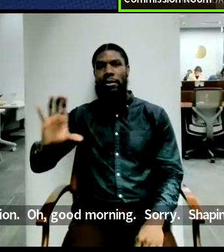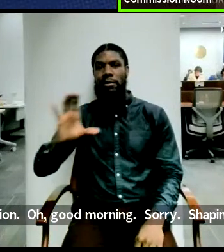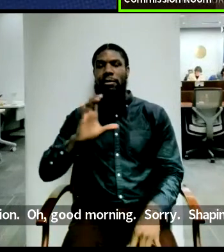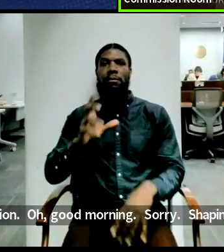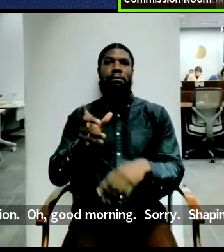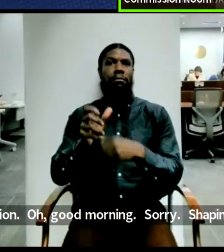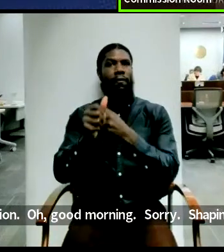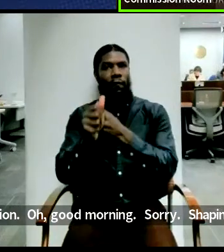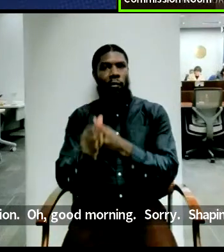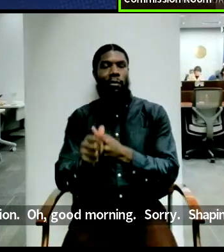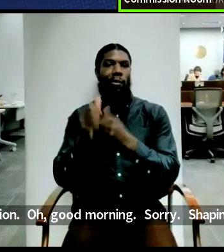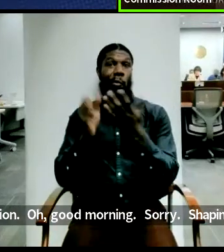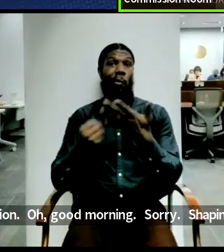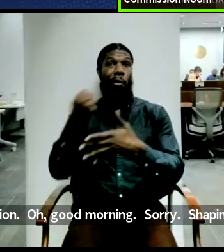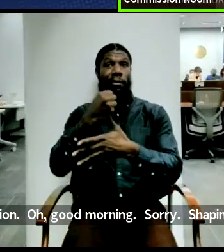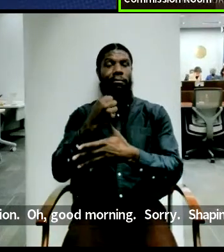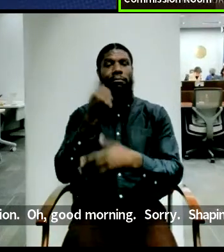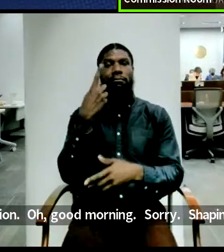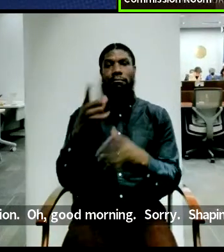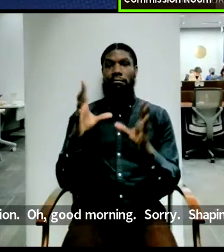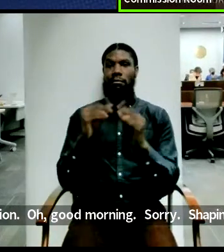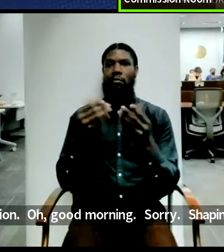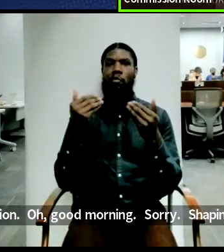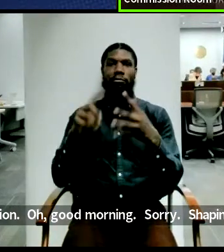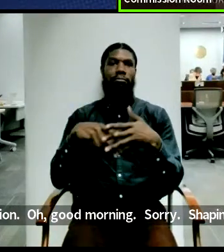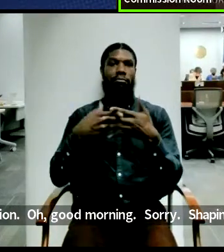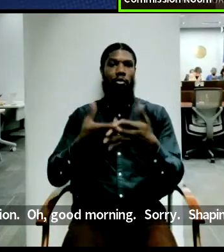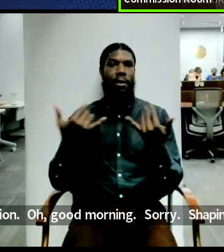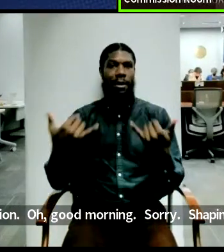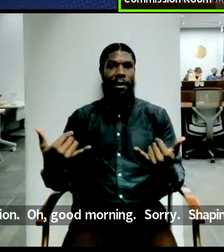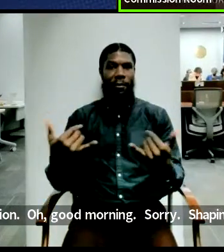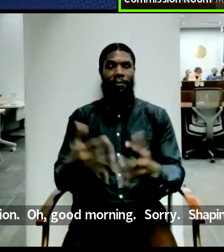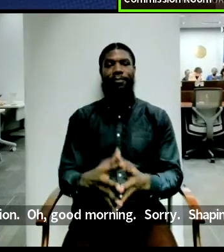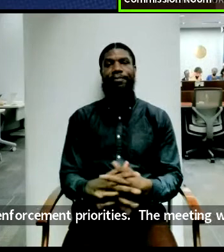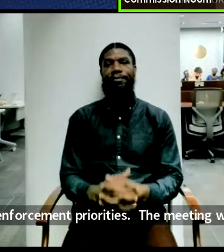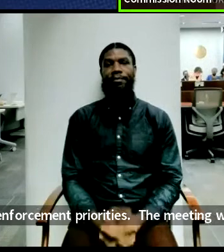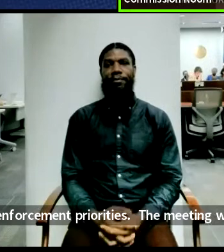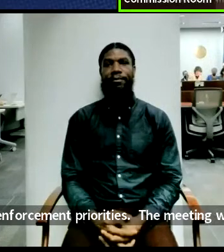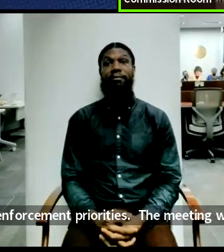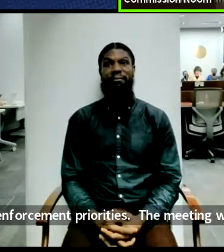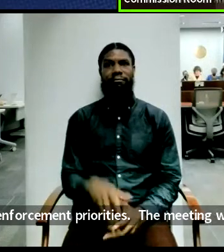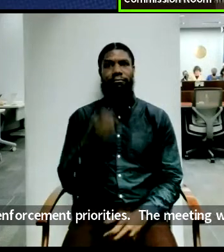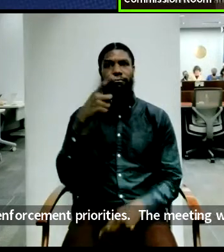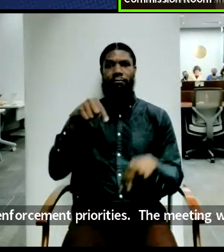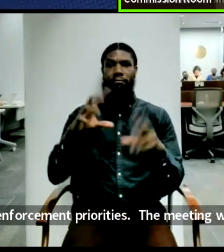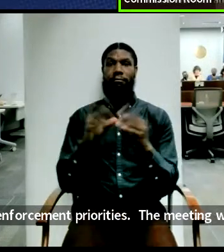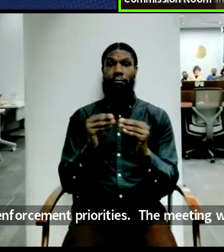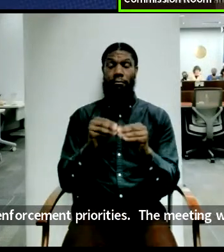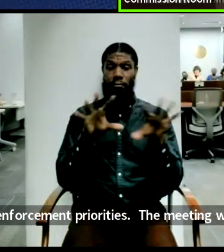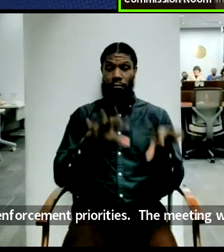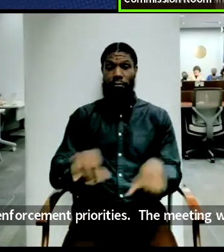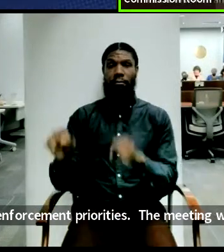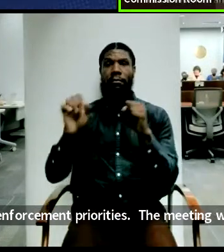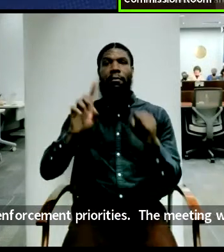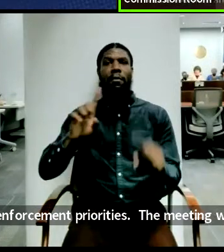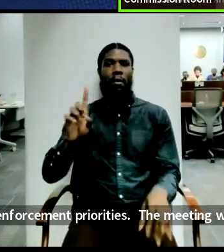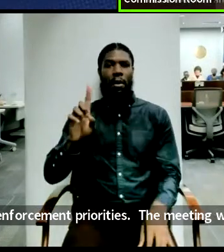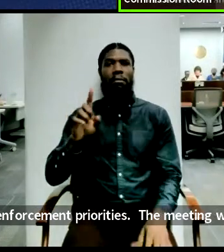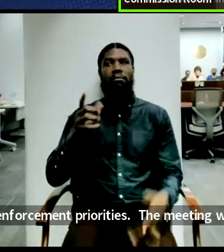The meeting will now come to order. This meeting is being held in accordance with